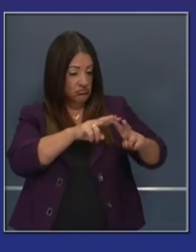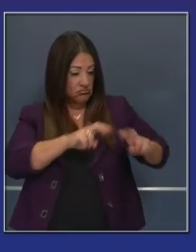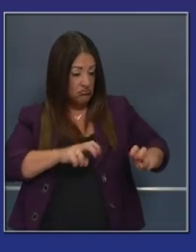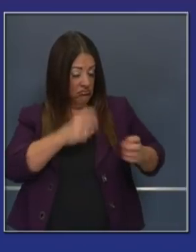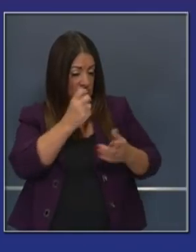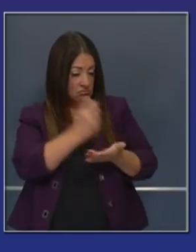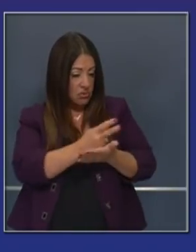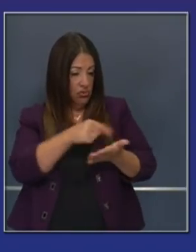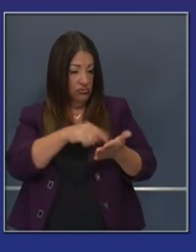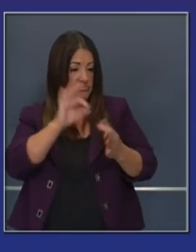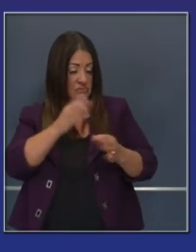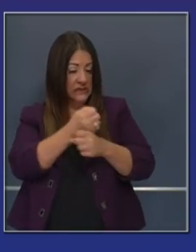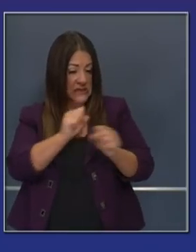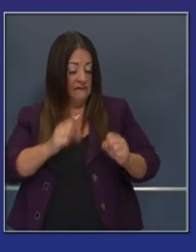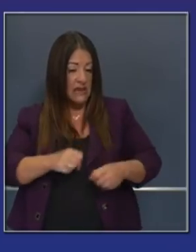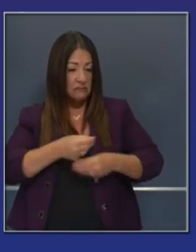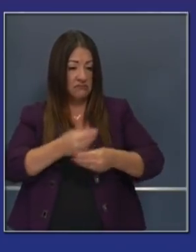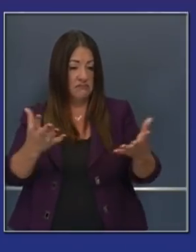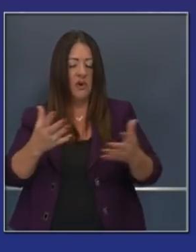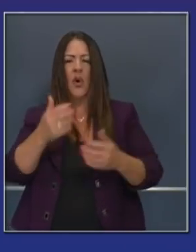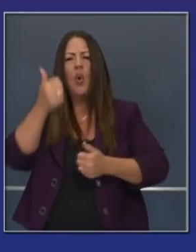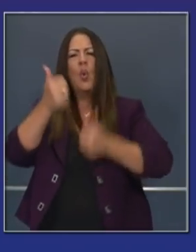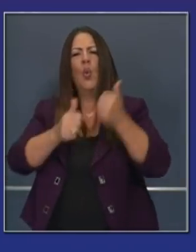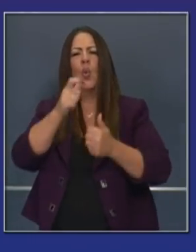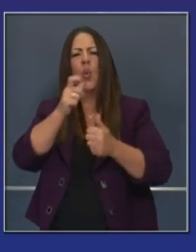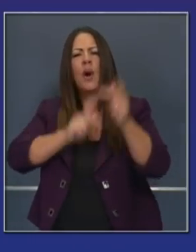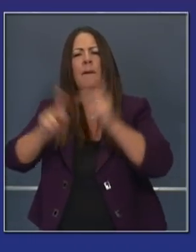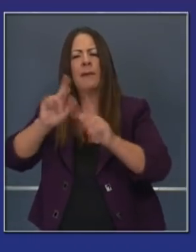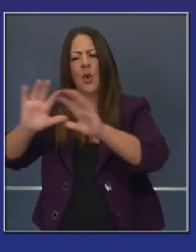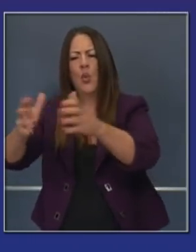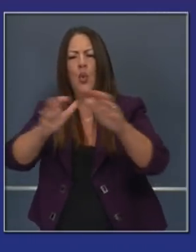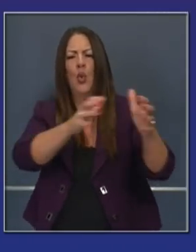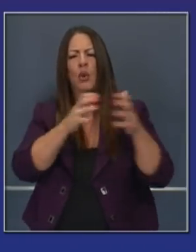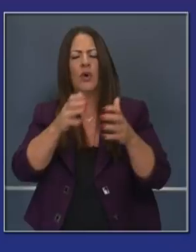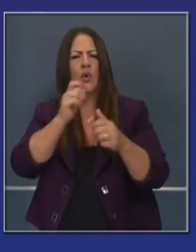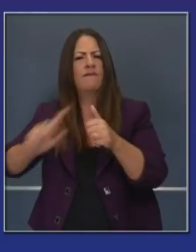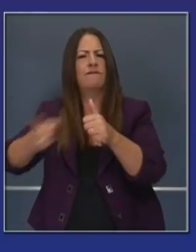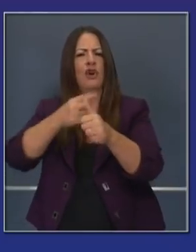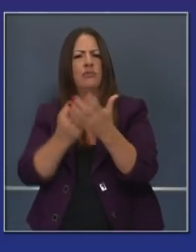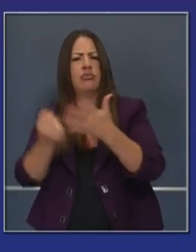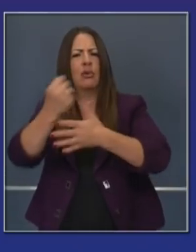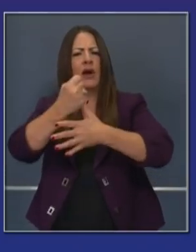IT SAFELY, BUT DO SO WITH A SENSE OF URGENCY AND PRIORITY,